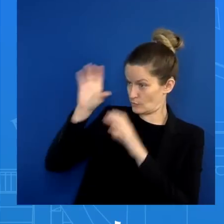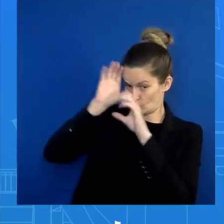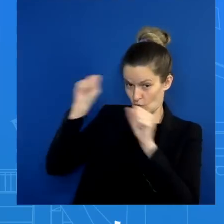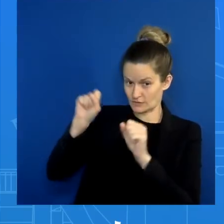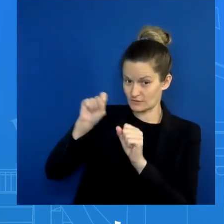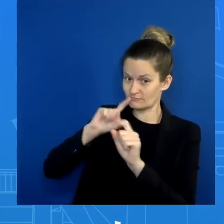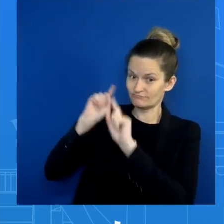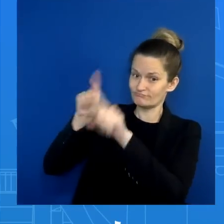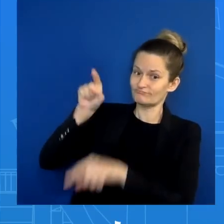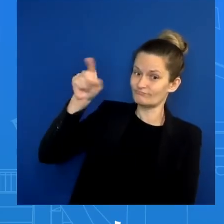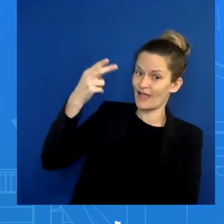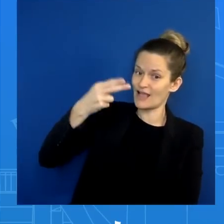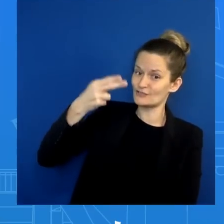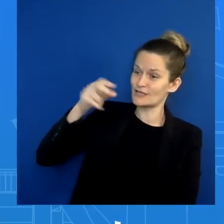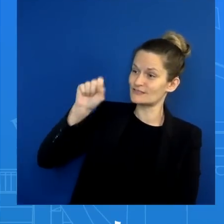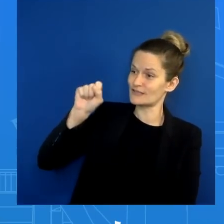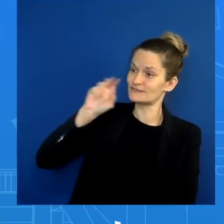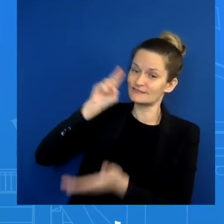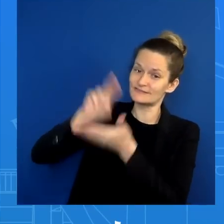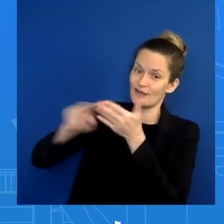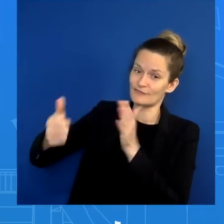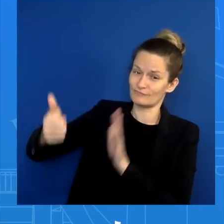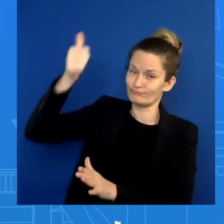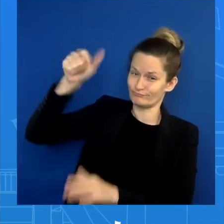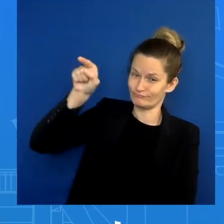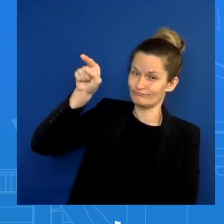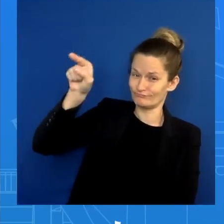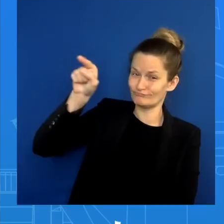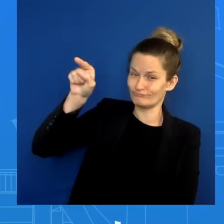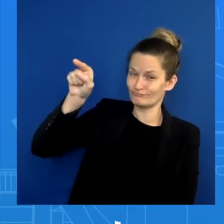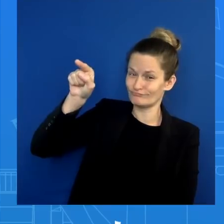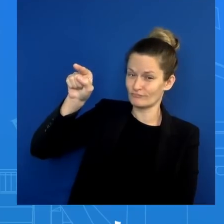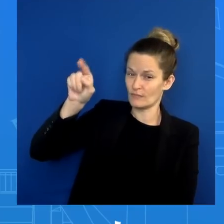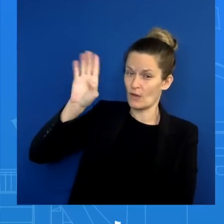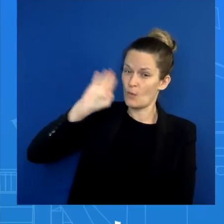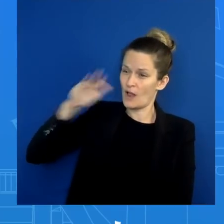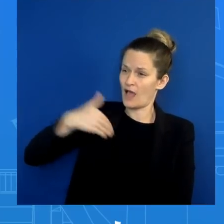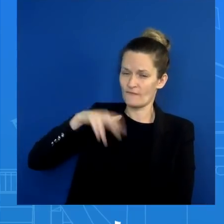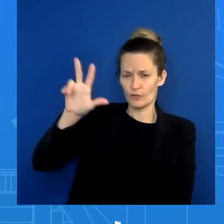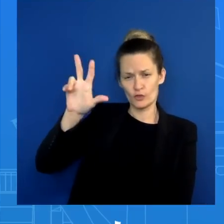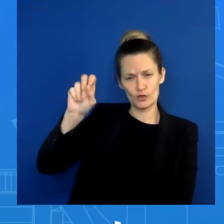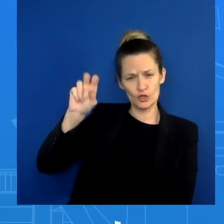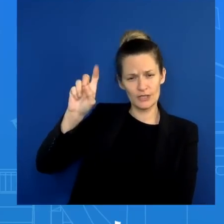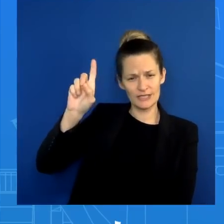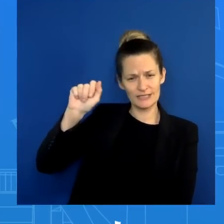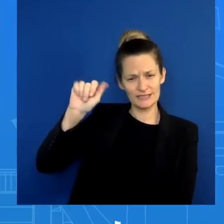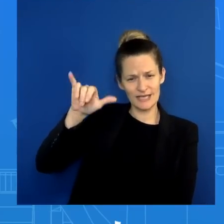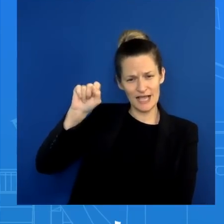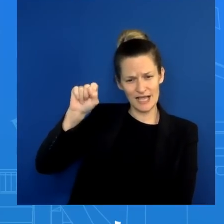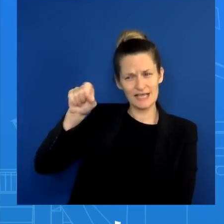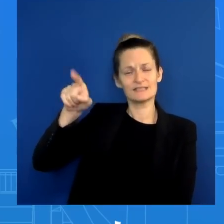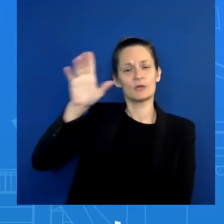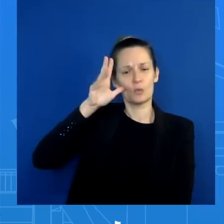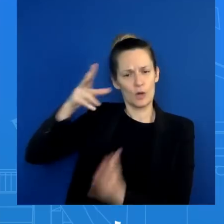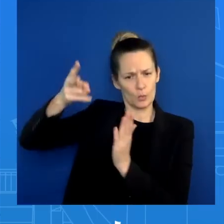And we think we're going to early July to that will come back. And then I'm going to where are you going? Where do you stand? Ms. Jean-Pierre: I think MJ asked me